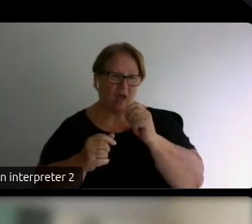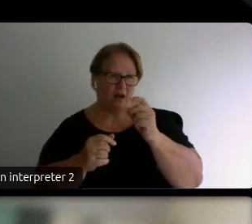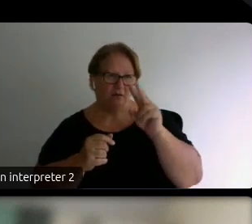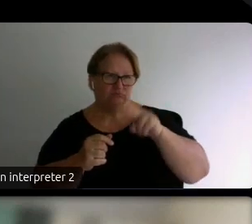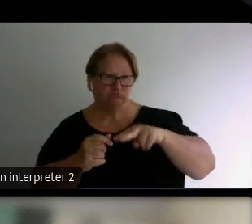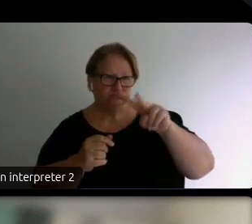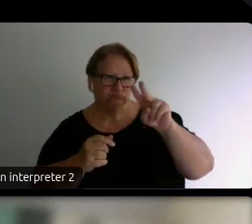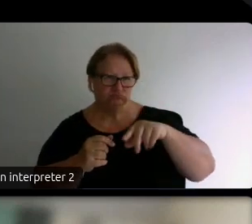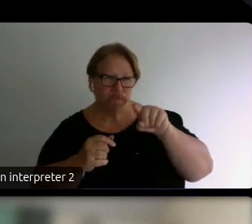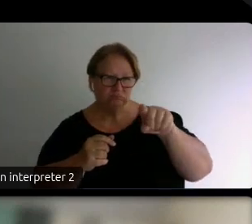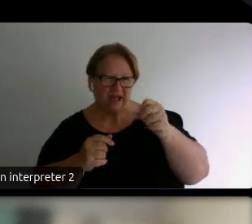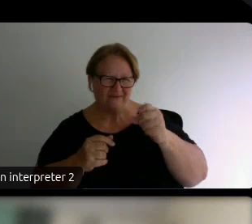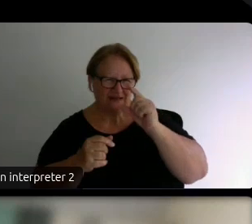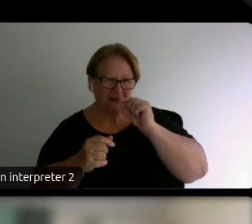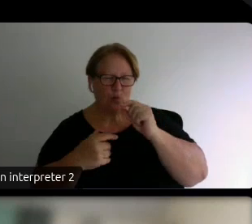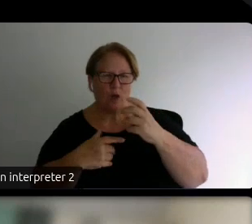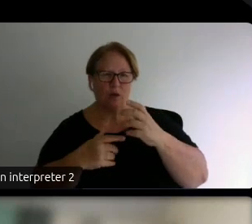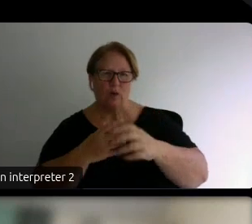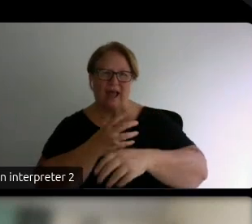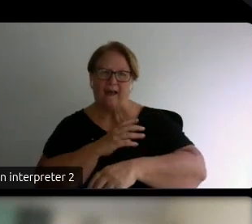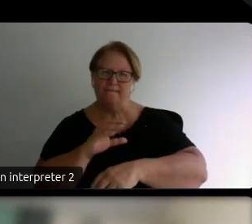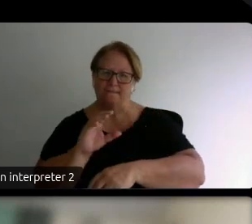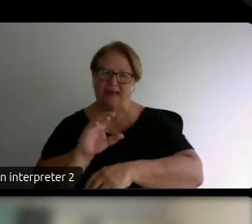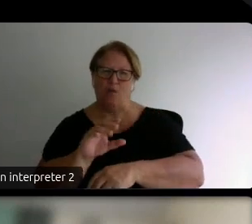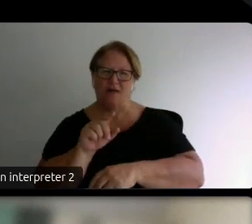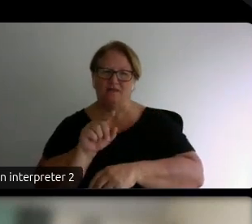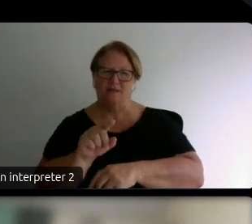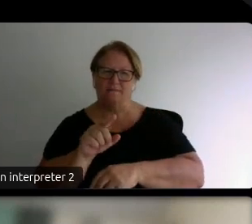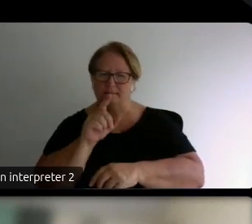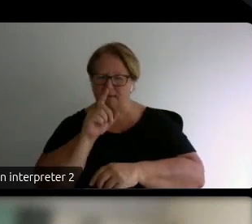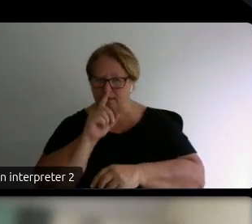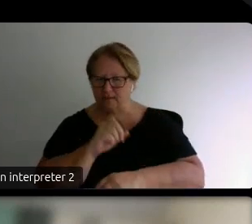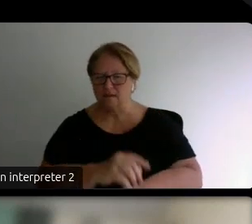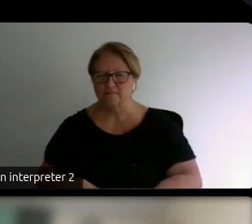we want to empower those people to reach out for themselves and to make contact with legal